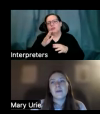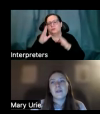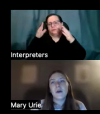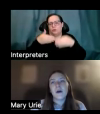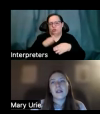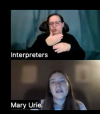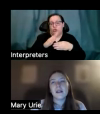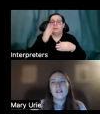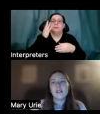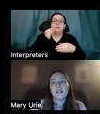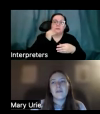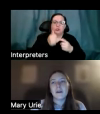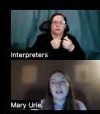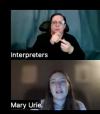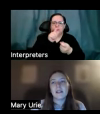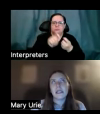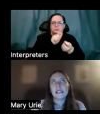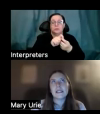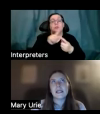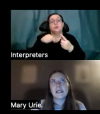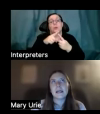when you go on to the legislative website, you can see